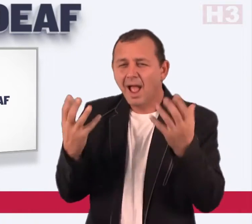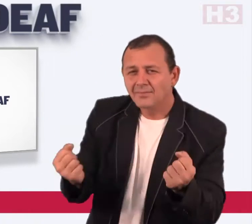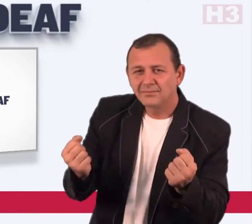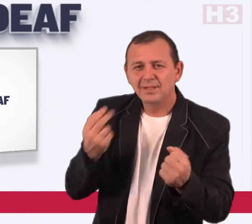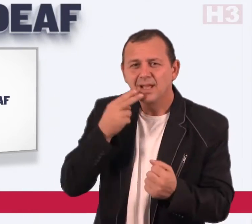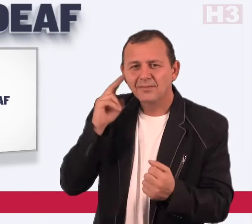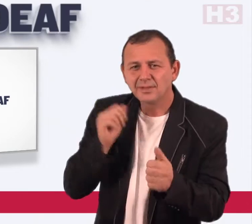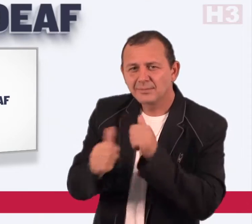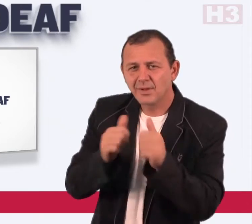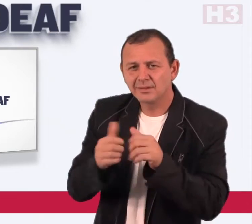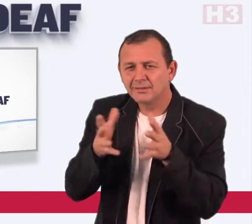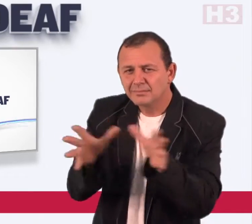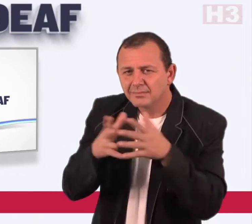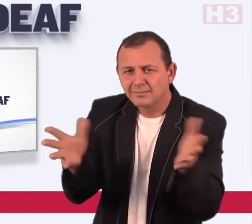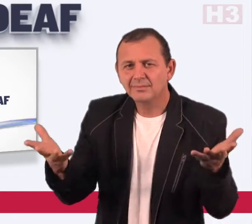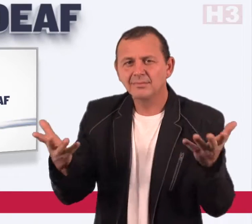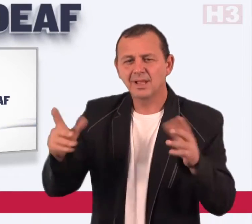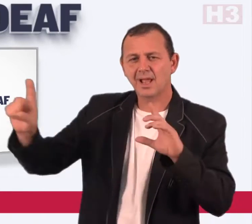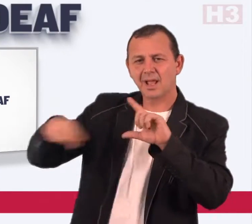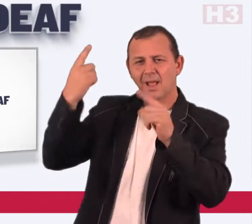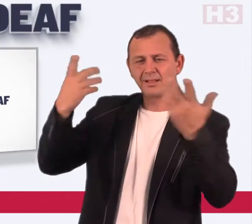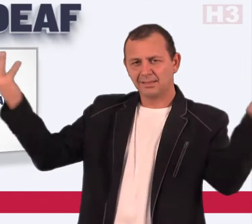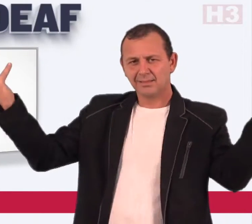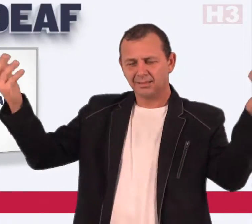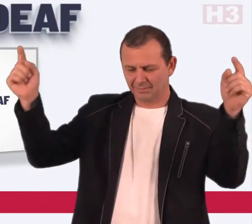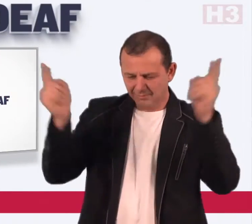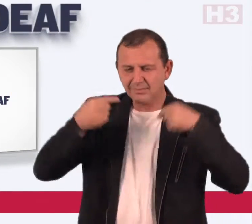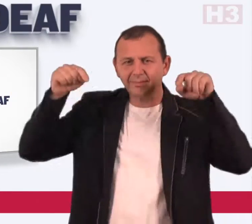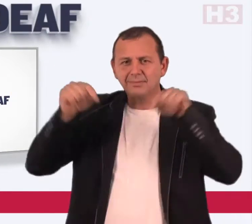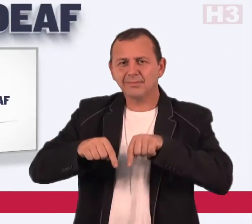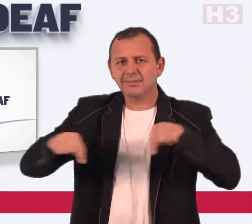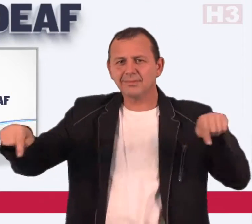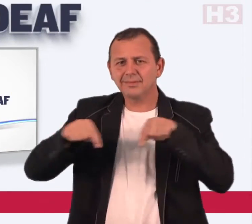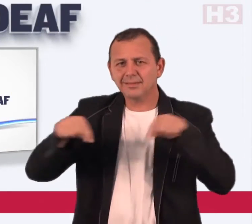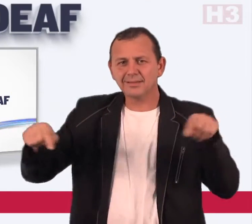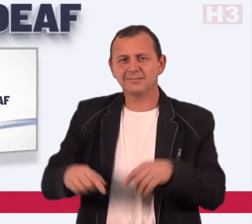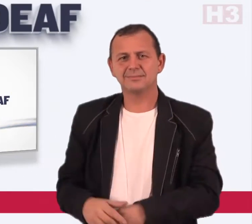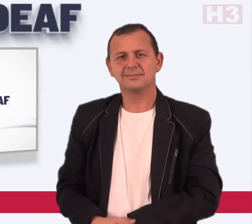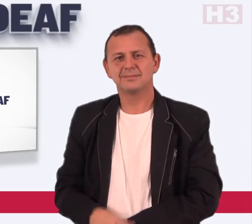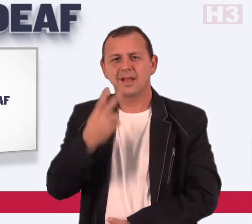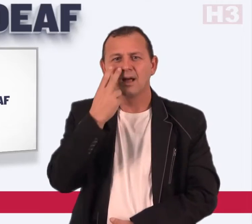You can send your deaf sports stories to sportsdeaf@h3world.tv.